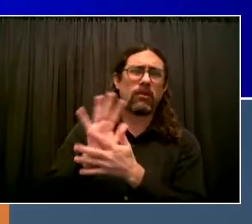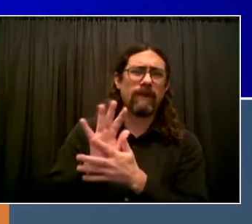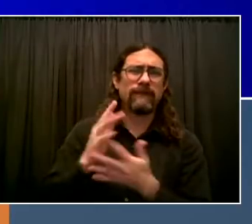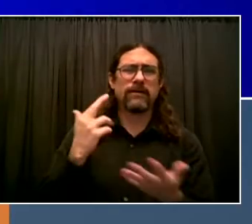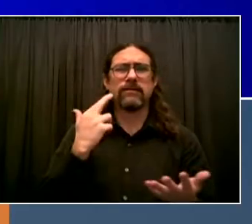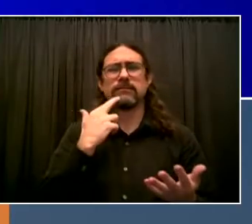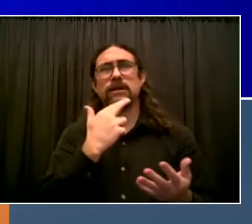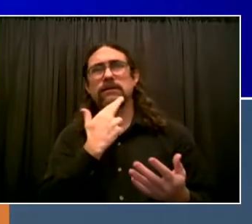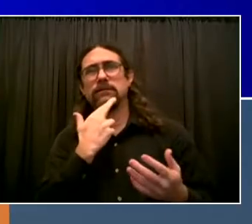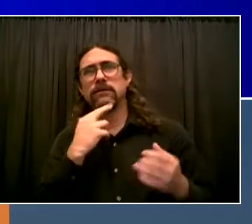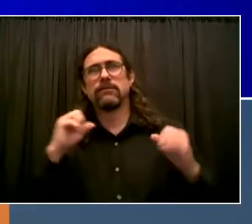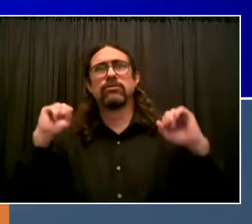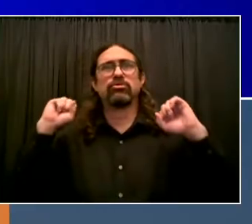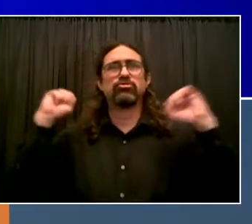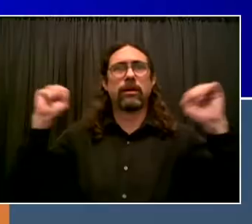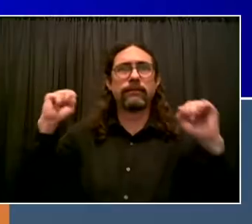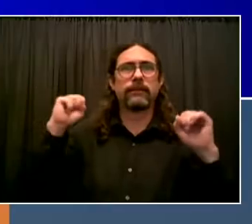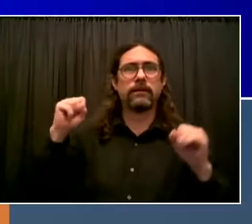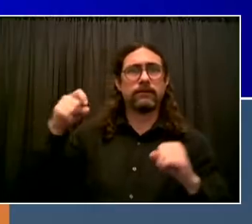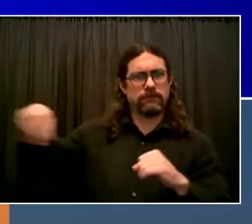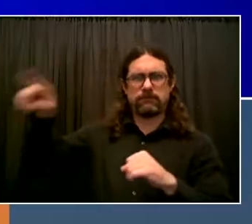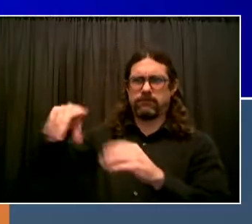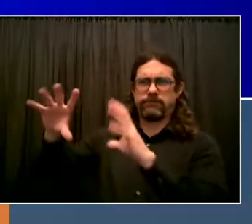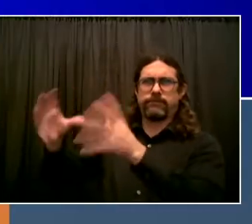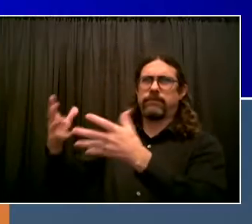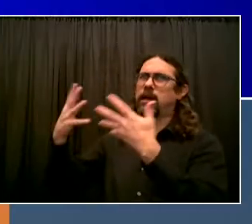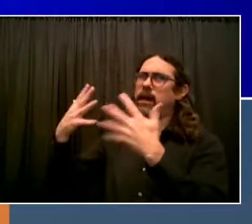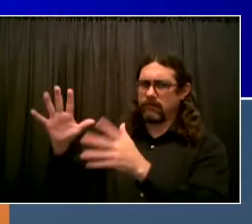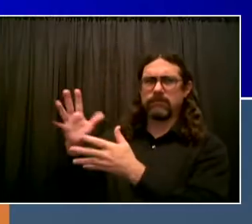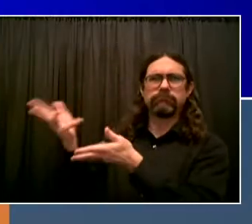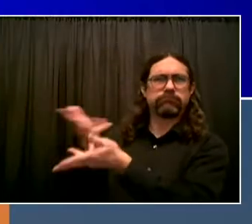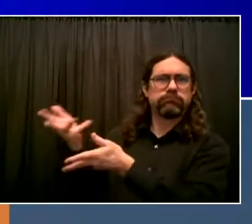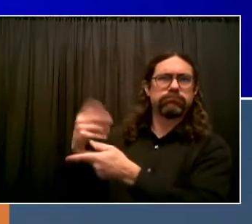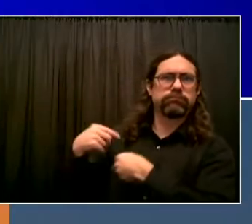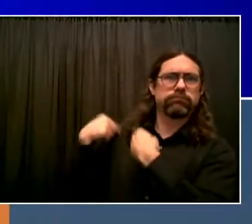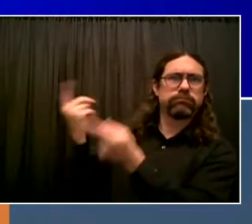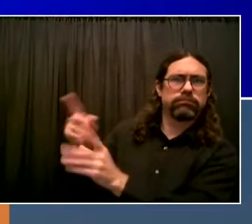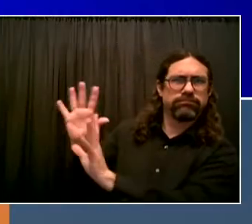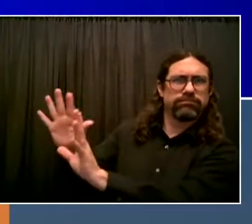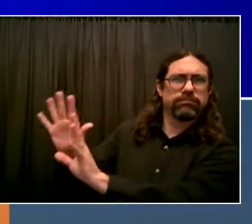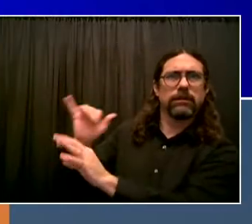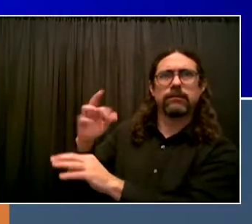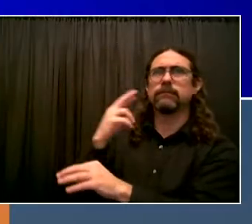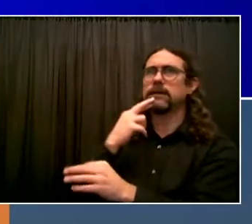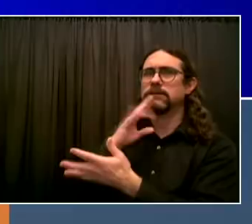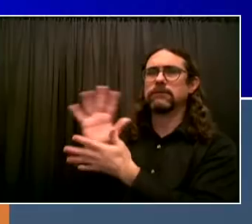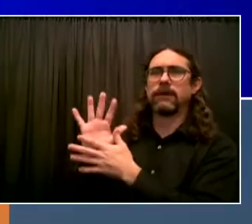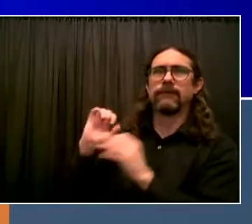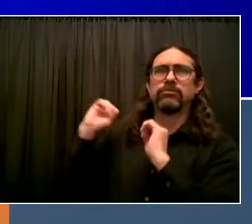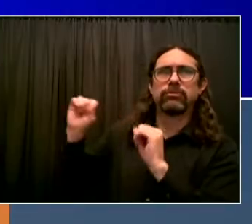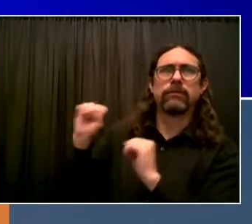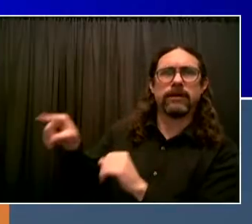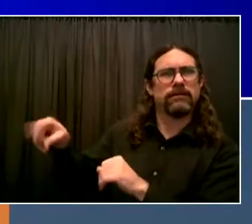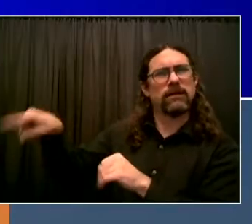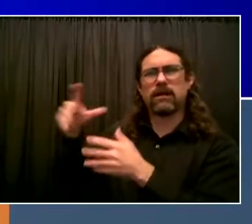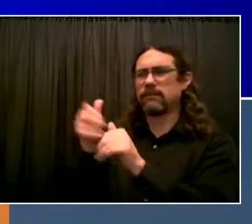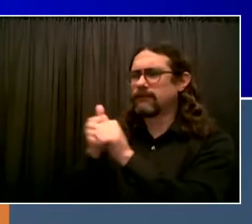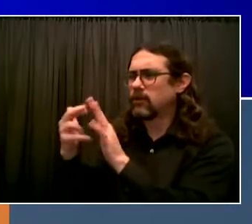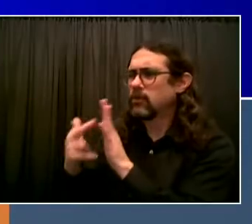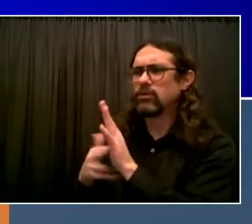ENTERTAINMENT FACILITIES, MOVIE THEATERS, ALL SORTS OF PLACES HAVE BEEN WORKING WITH US AND THEY GAVE US